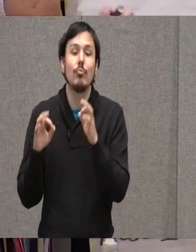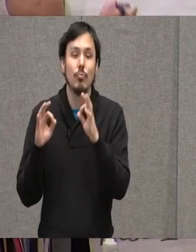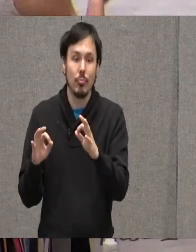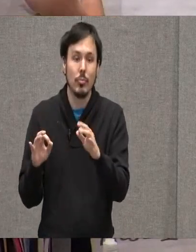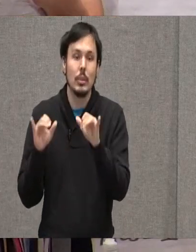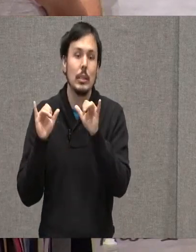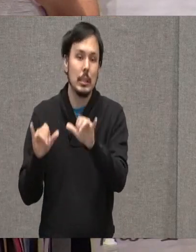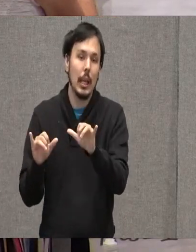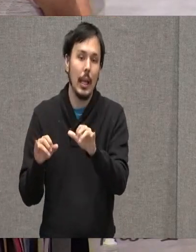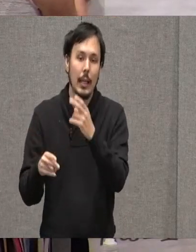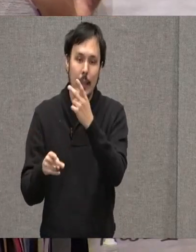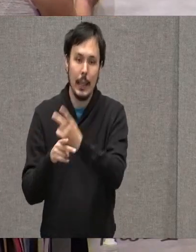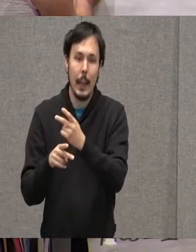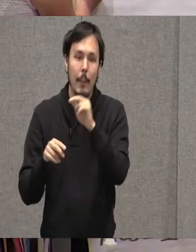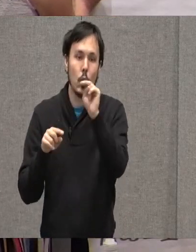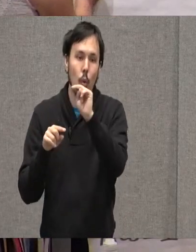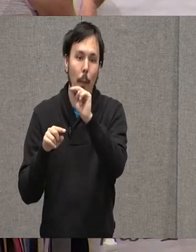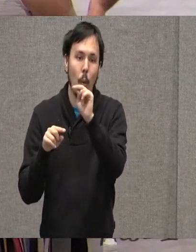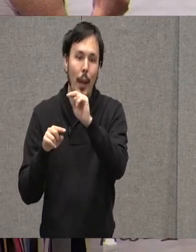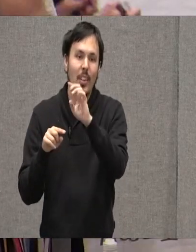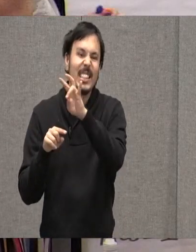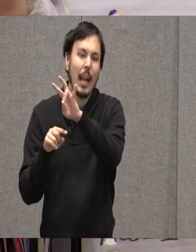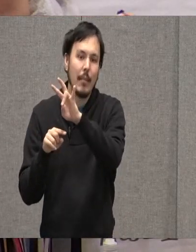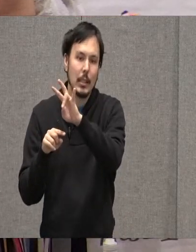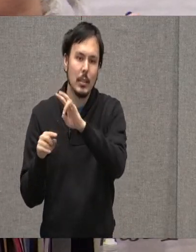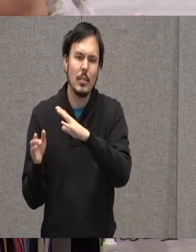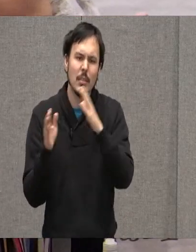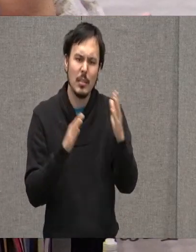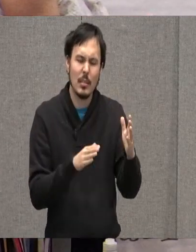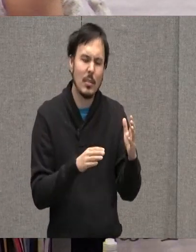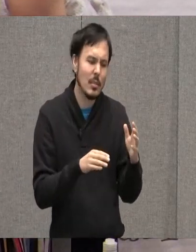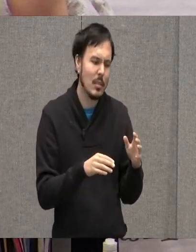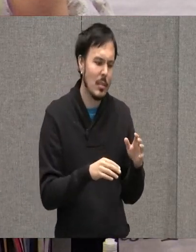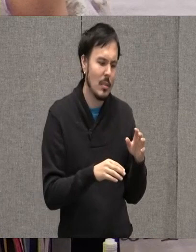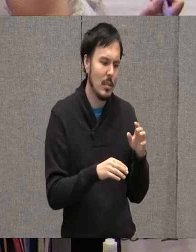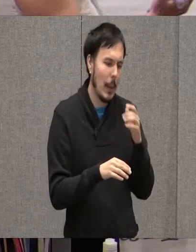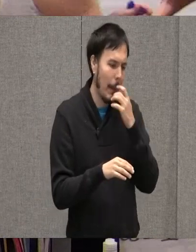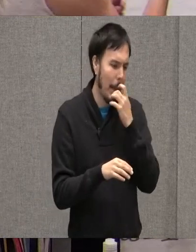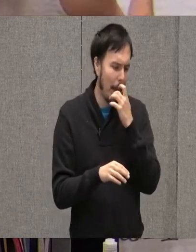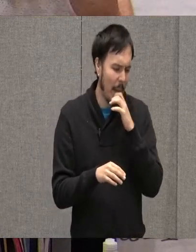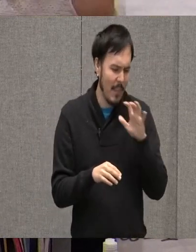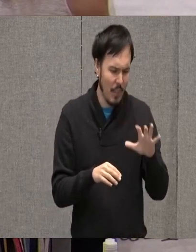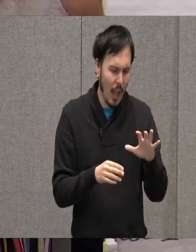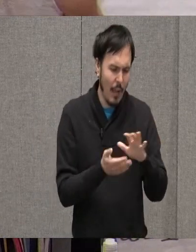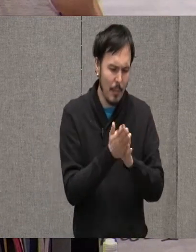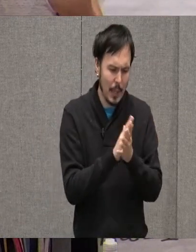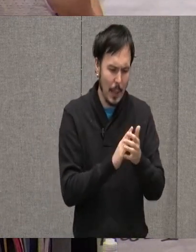Now I just need to know how did I get from five to 10. I multiplied by two, thank you.